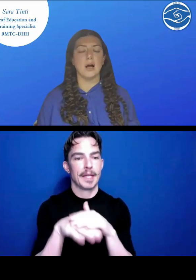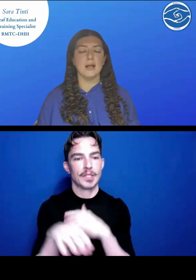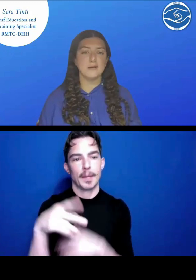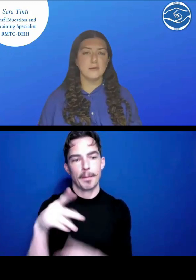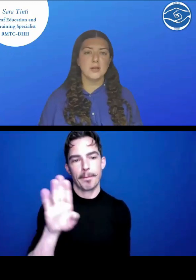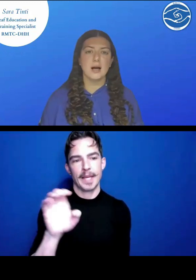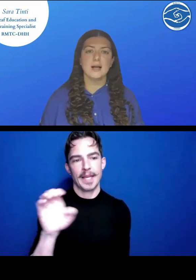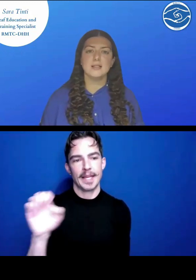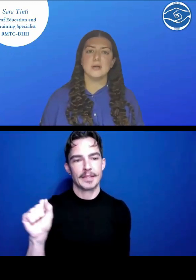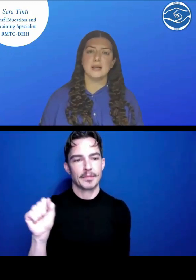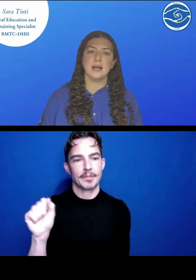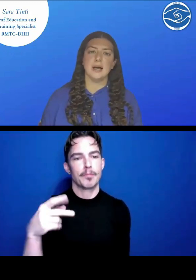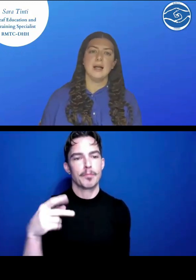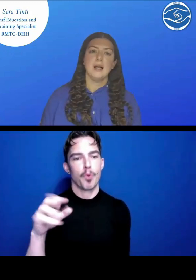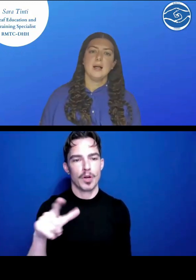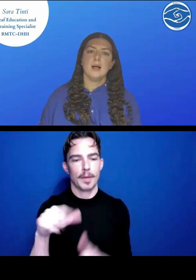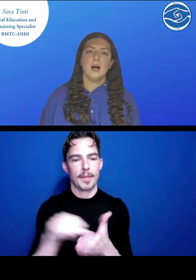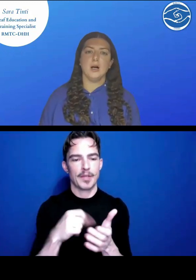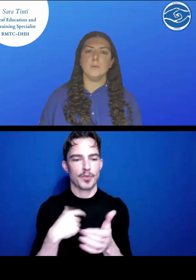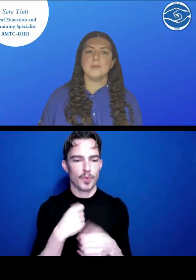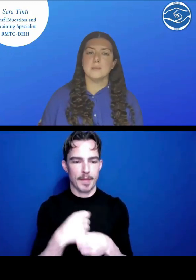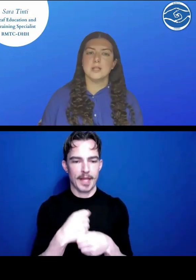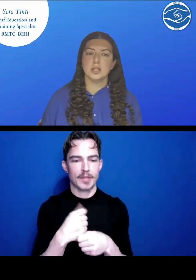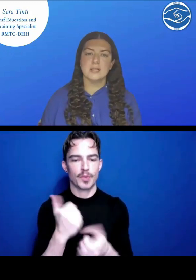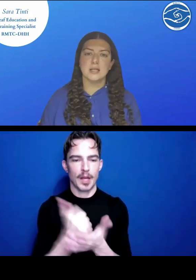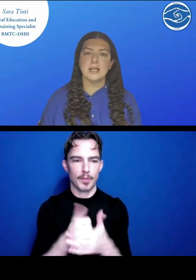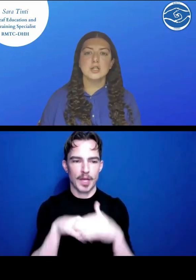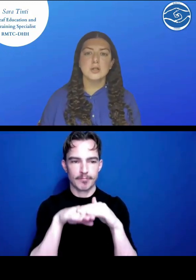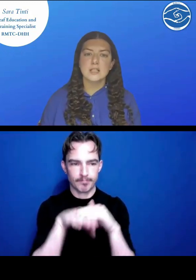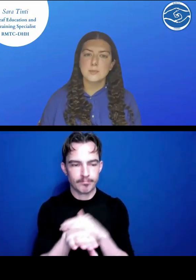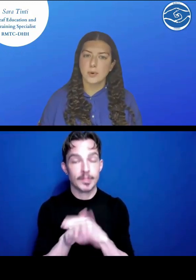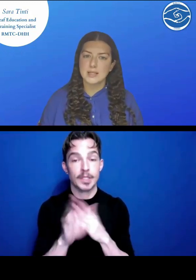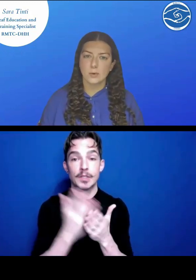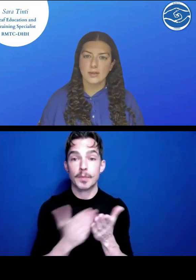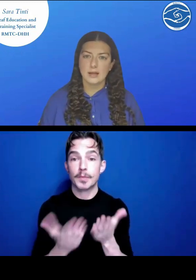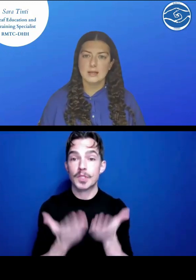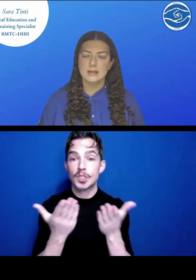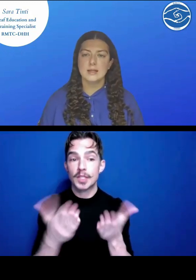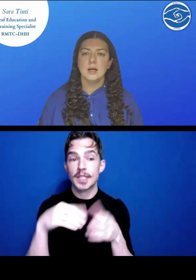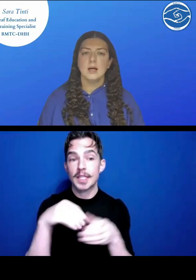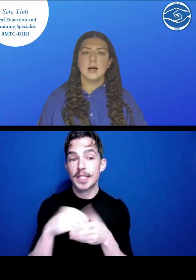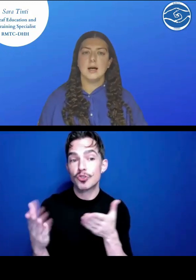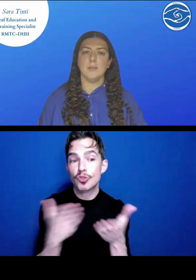we've got in there for you guys. you can get some suggested inservice points for these